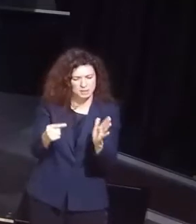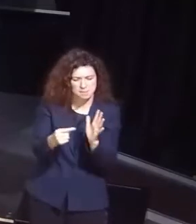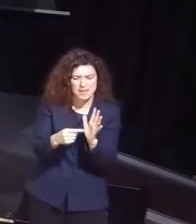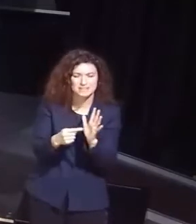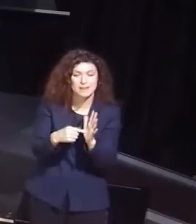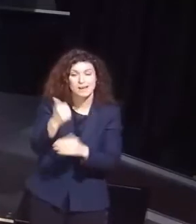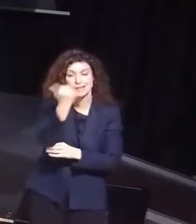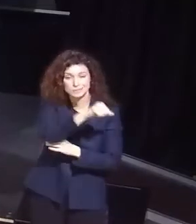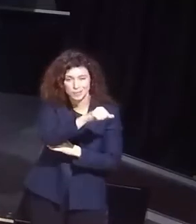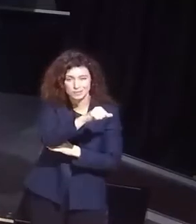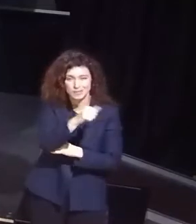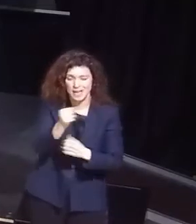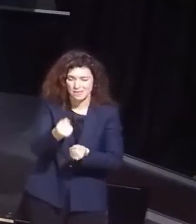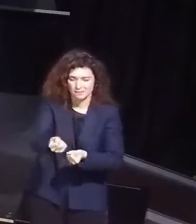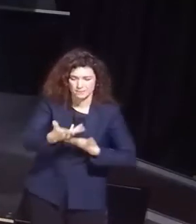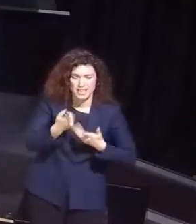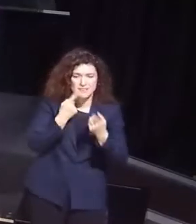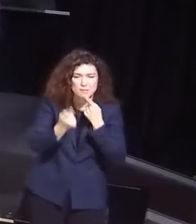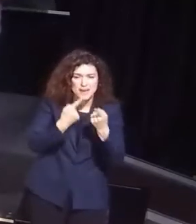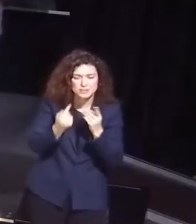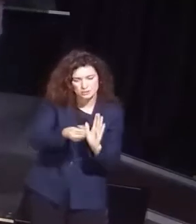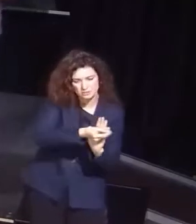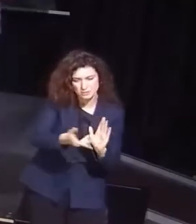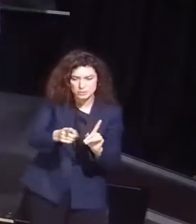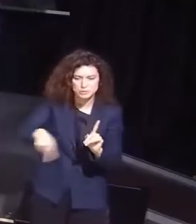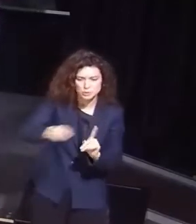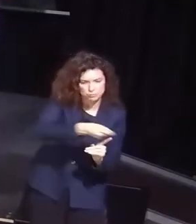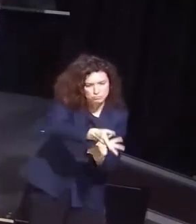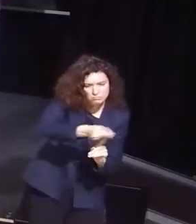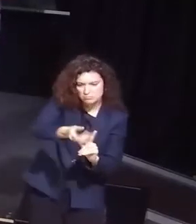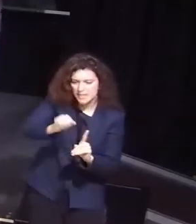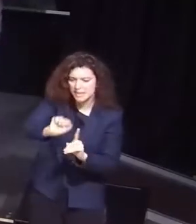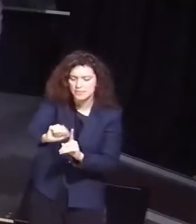and they provide information to others within their organization, about accessibility.